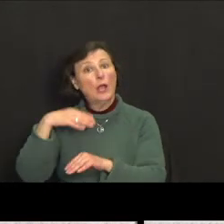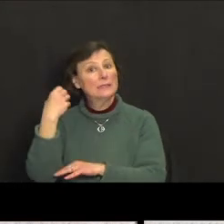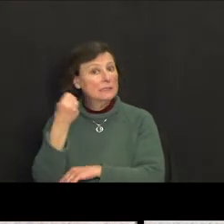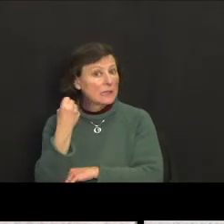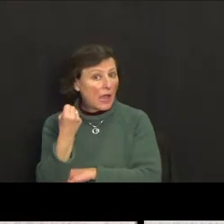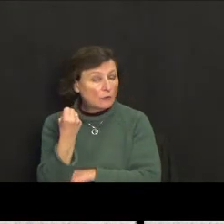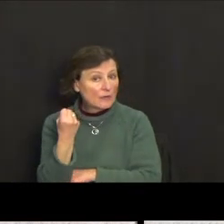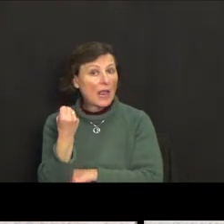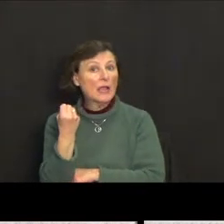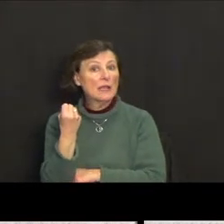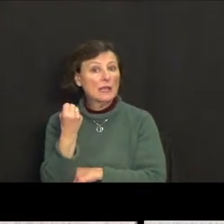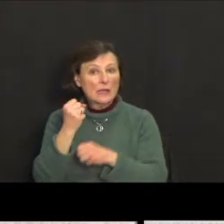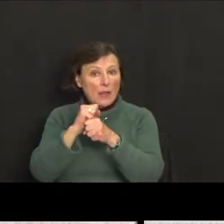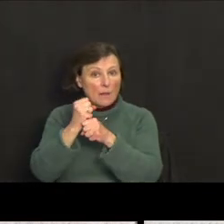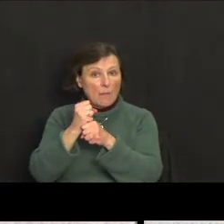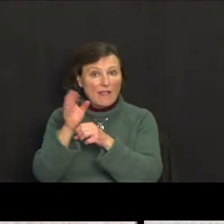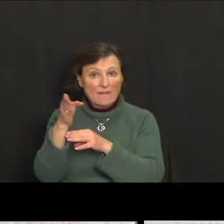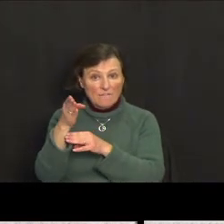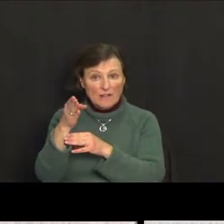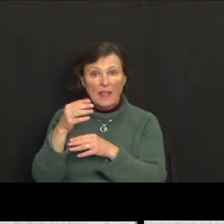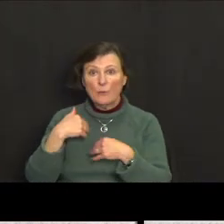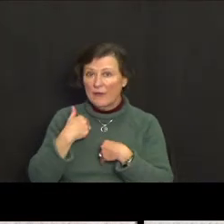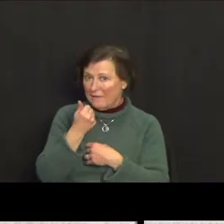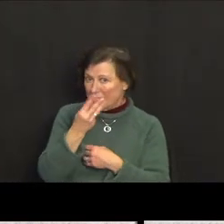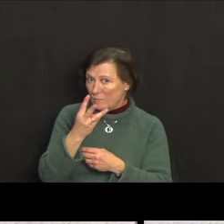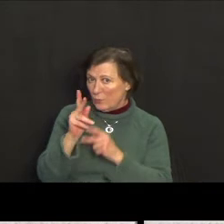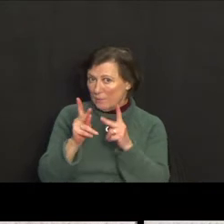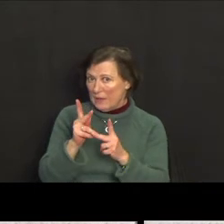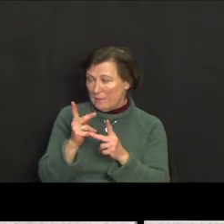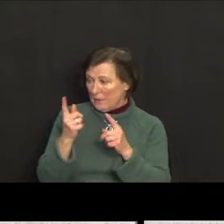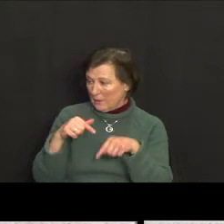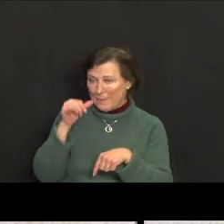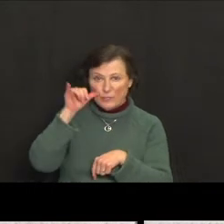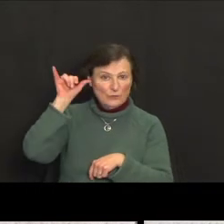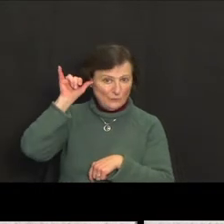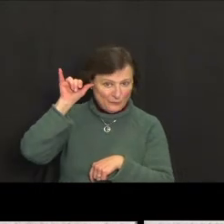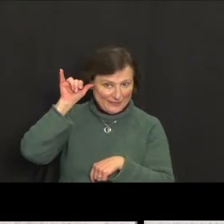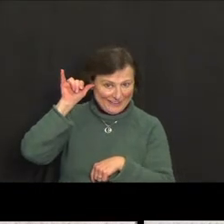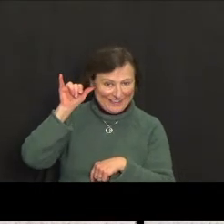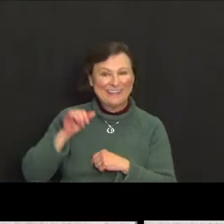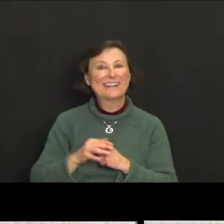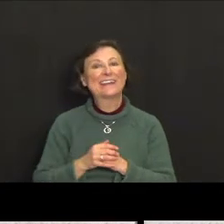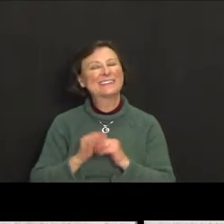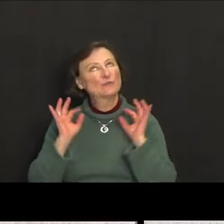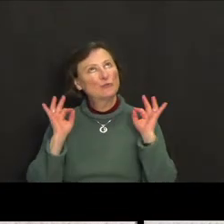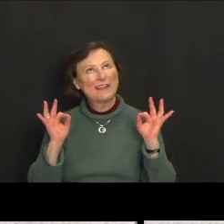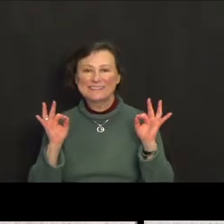and make a prayer flag. We had a couple of people come in yesterday. That was great, Vicki Cunningham